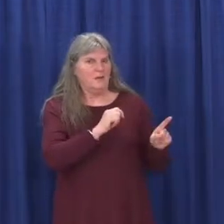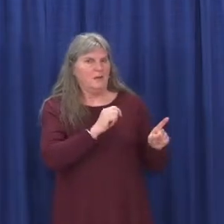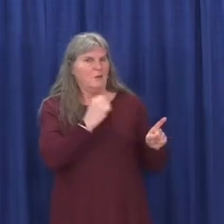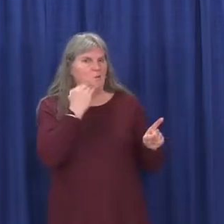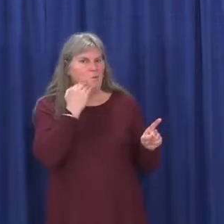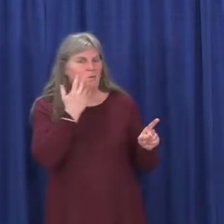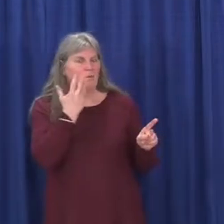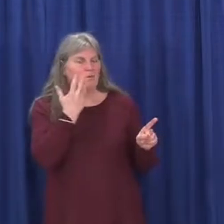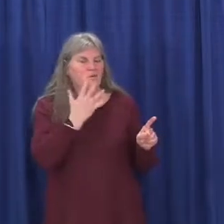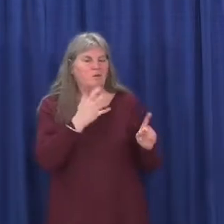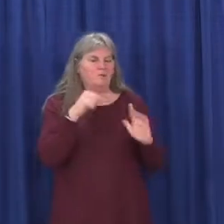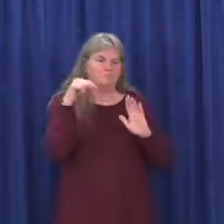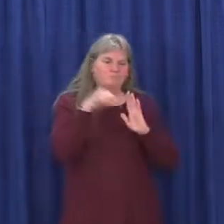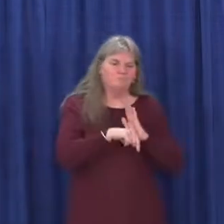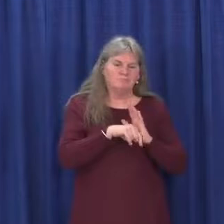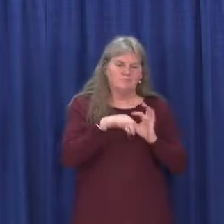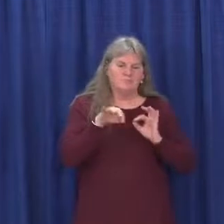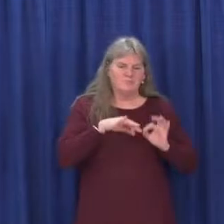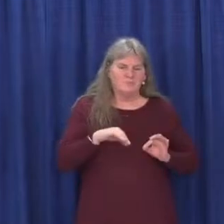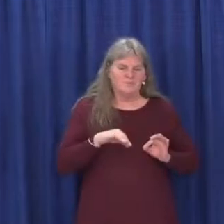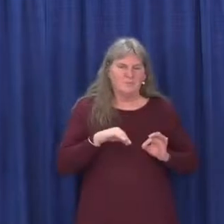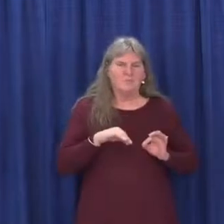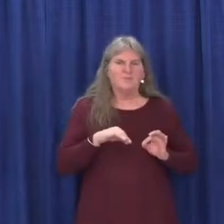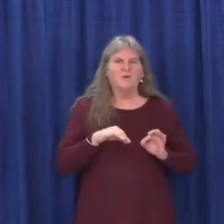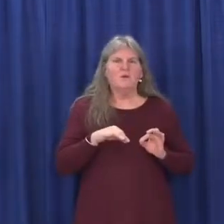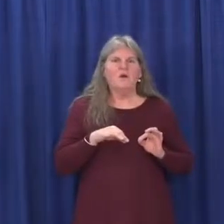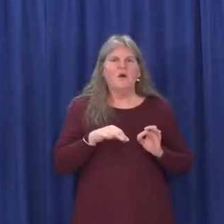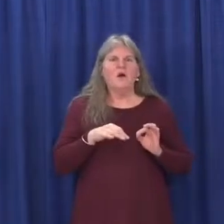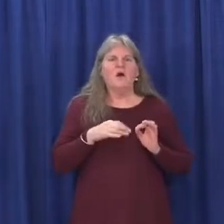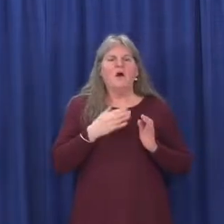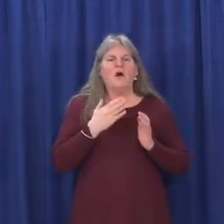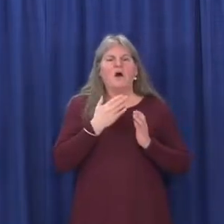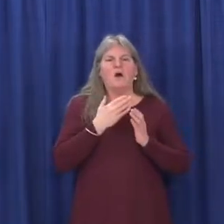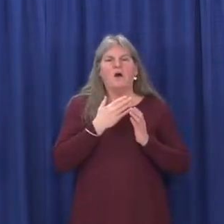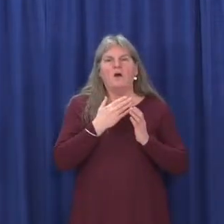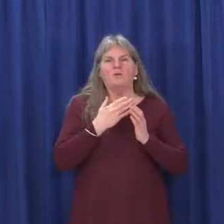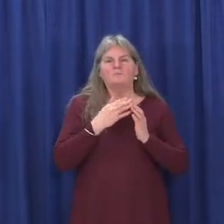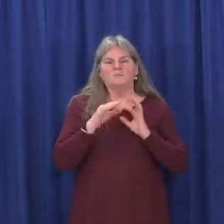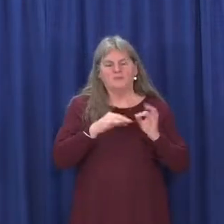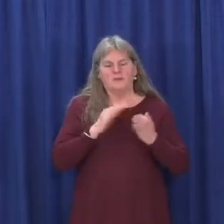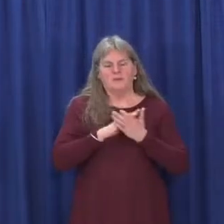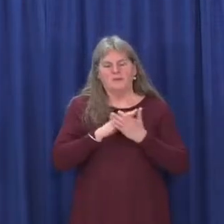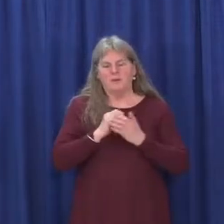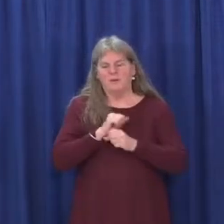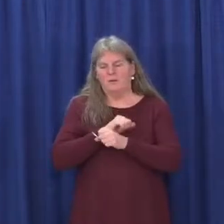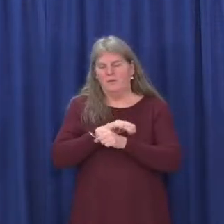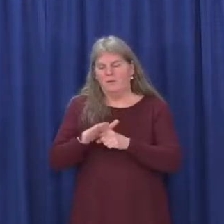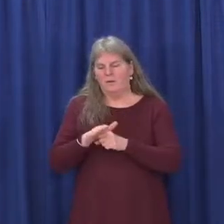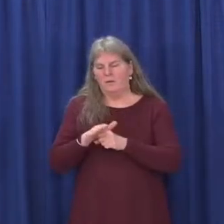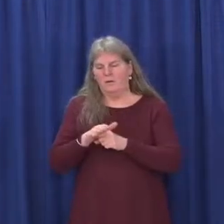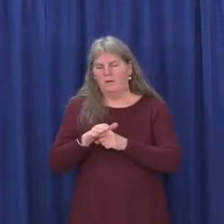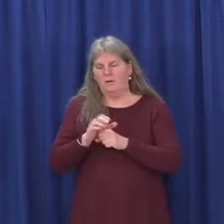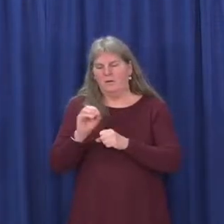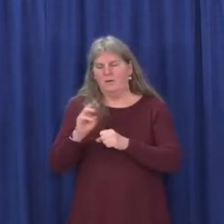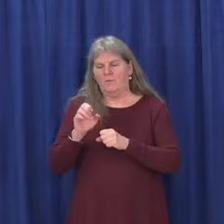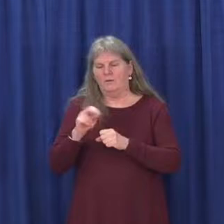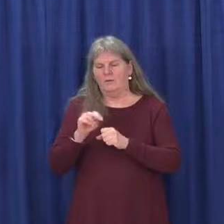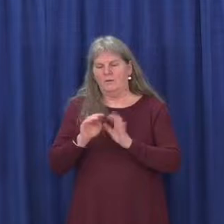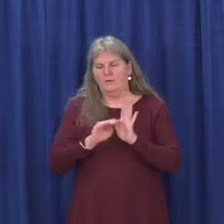much in depth in where we are on the wave with Omicron but if you could repeat in French where we are and what you see